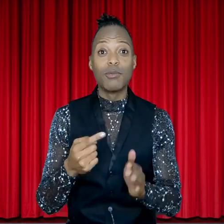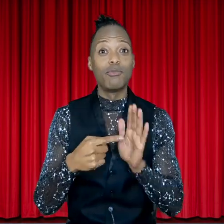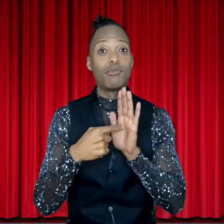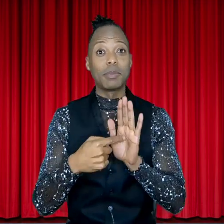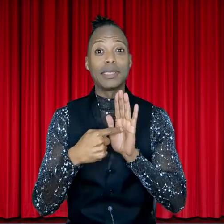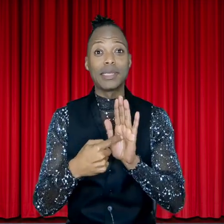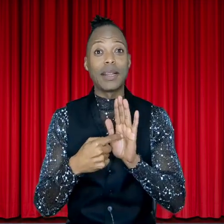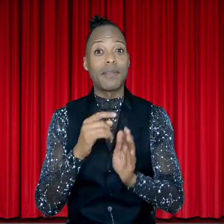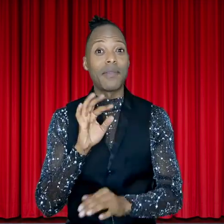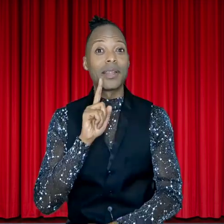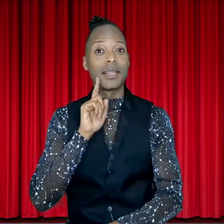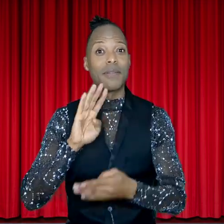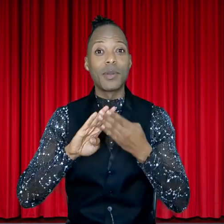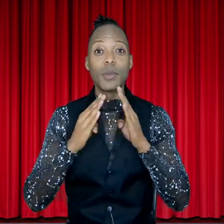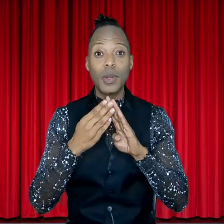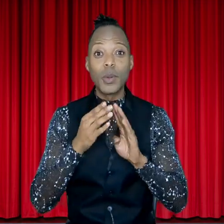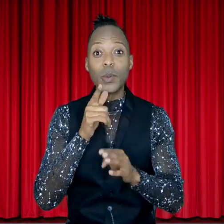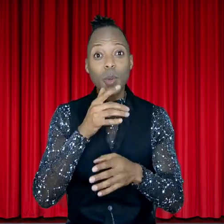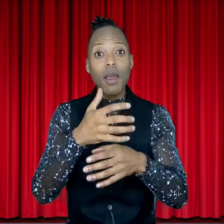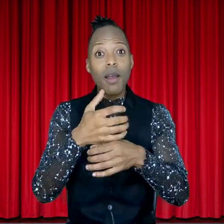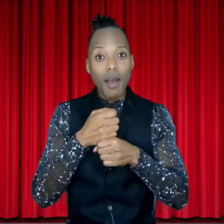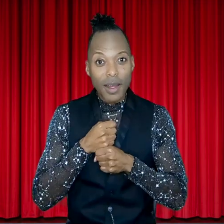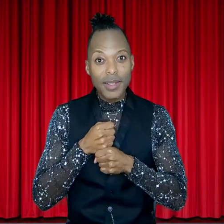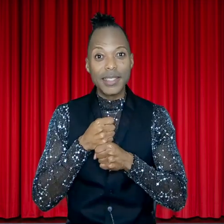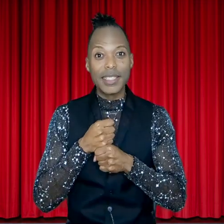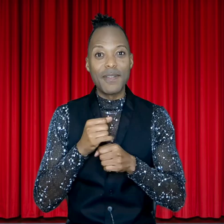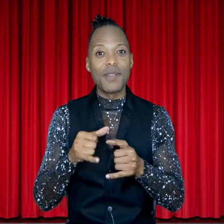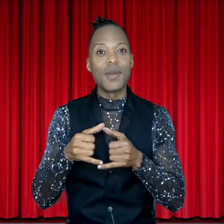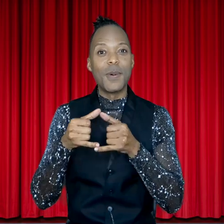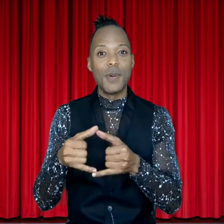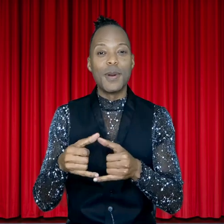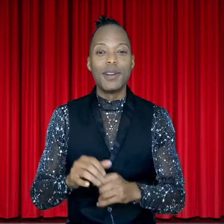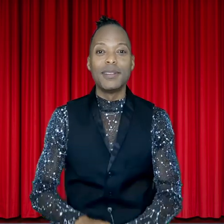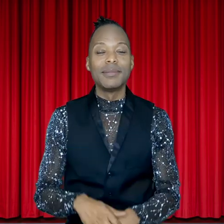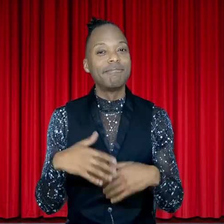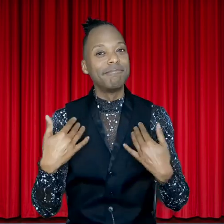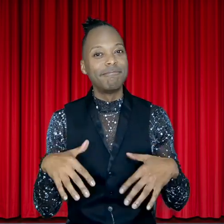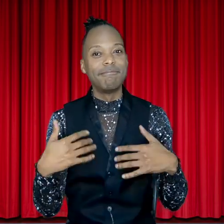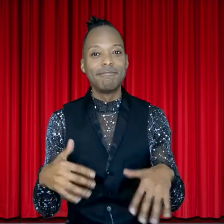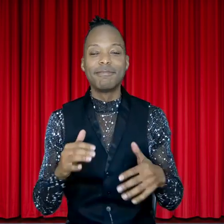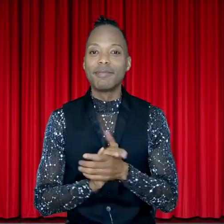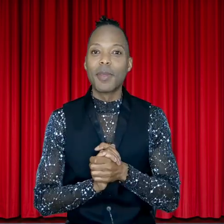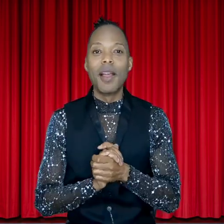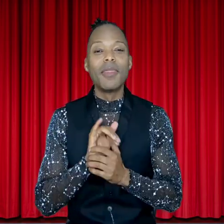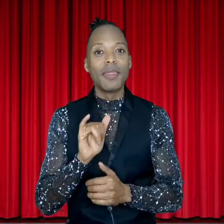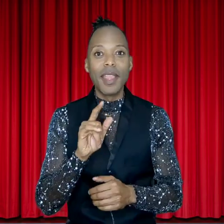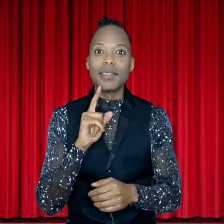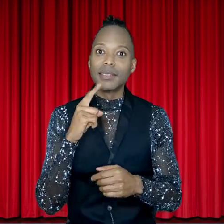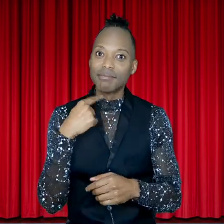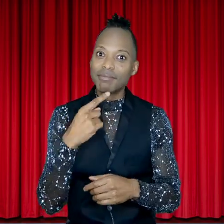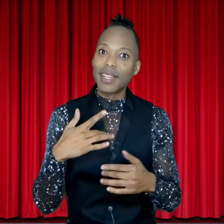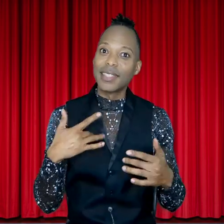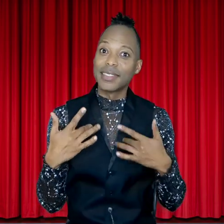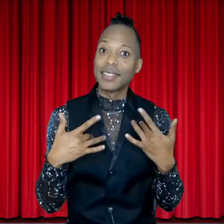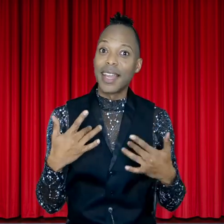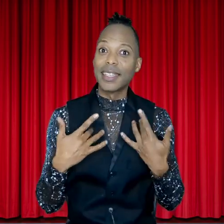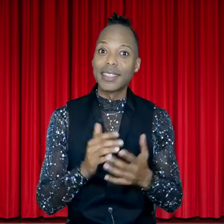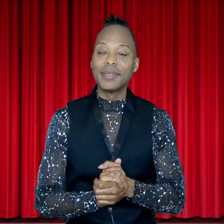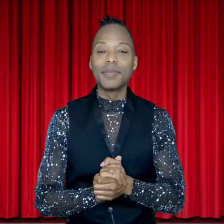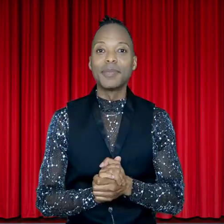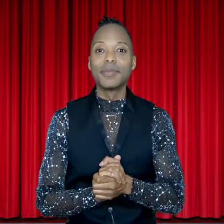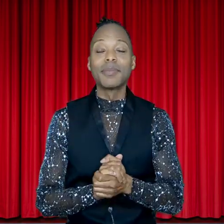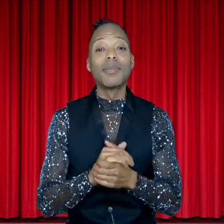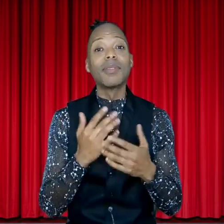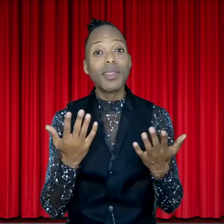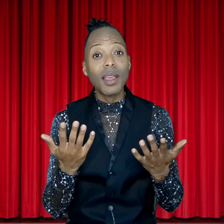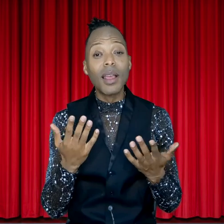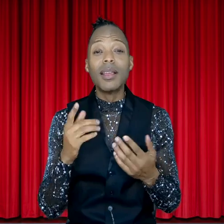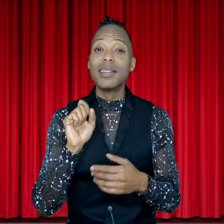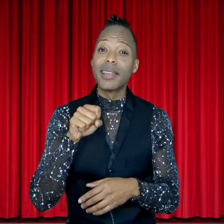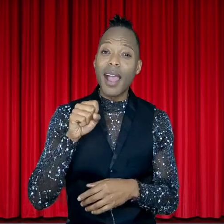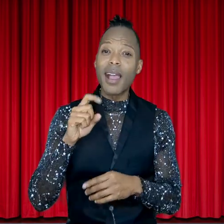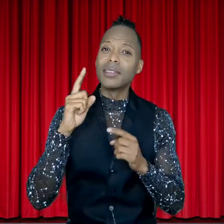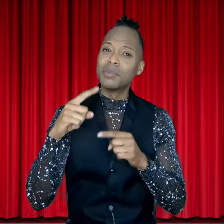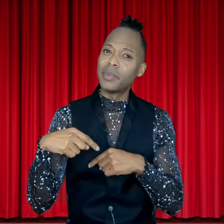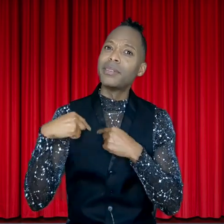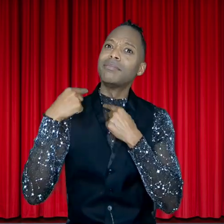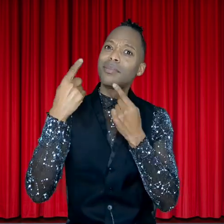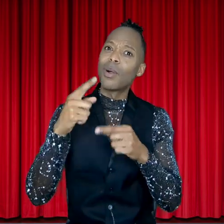Now we have two representatives of the deaf community who got the award which is exciting yes